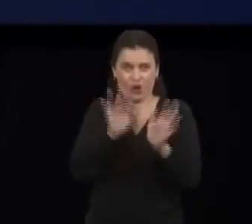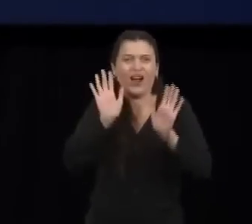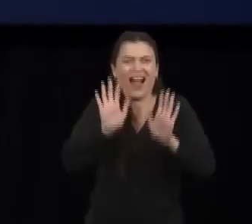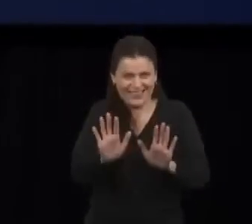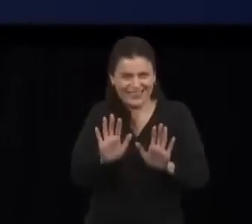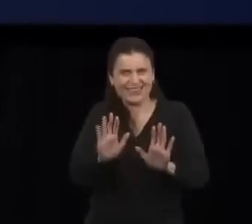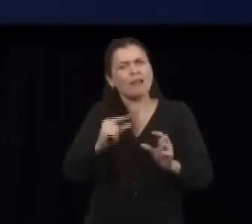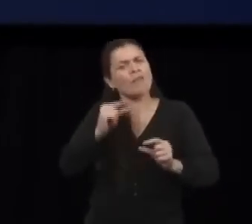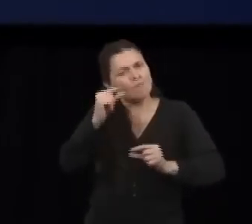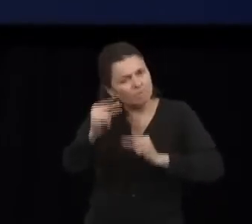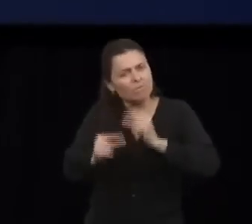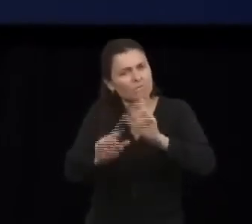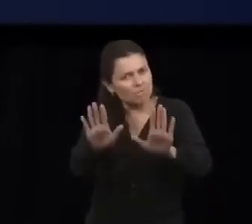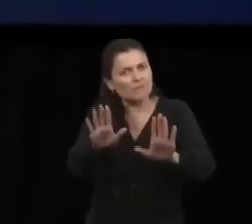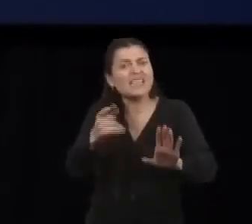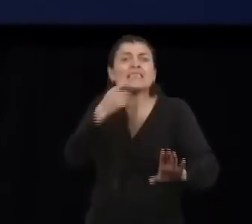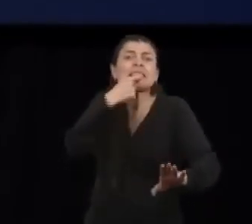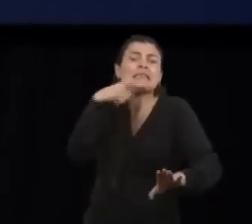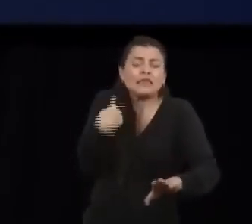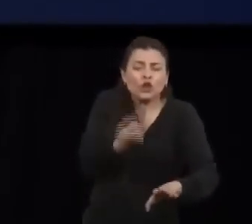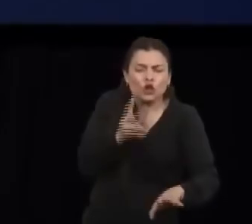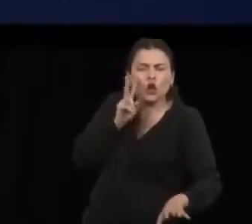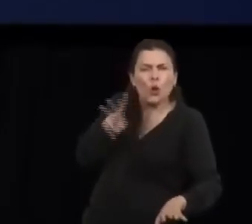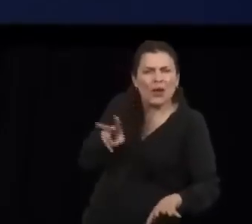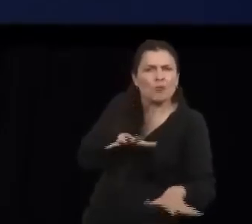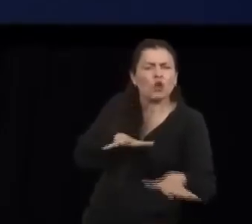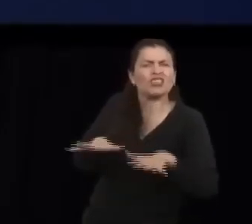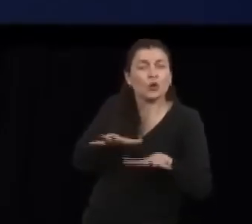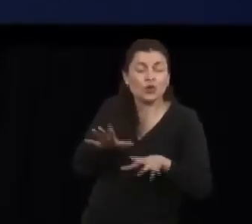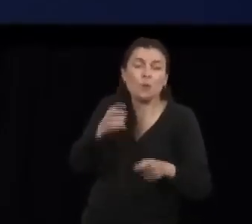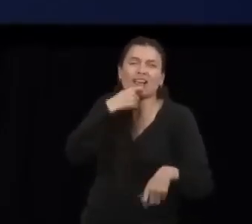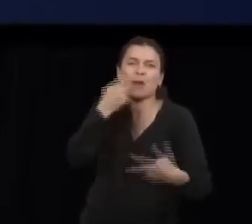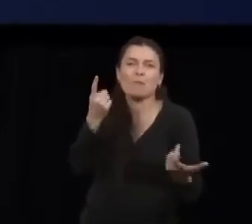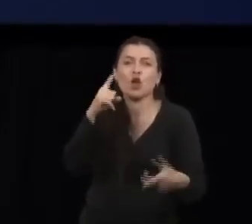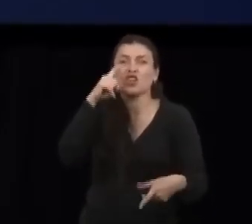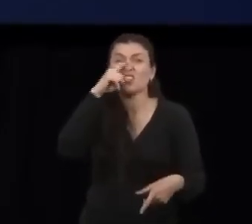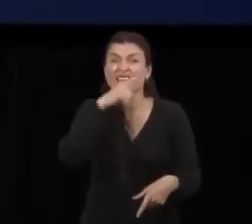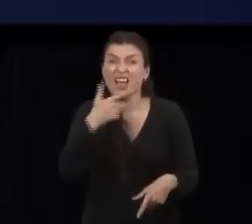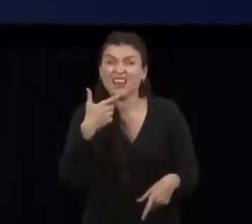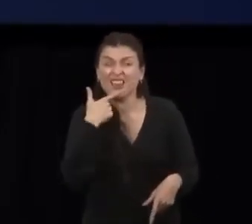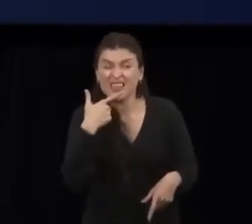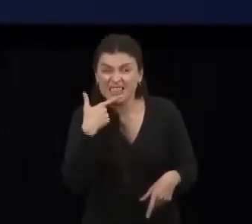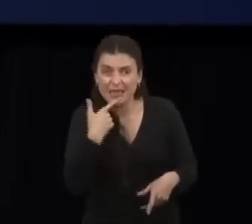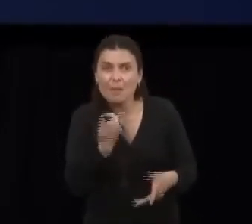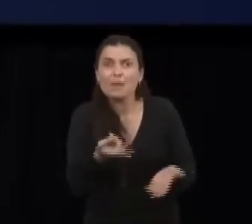that on September 7 we make a double election